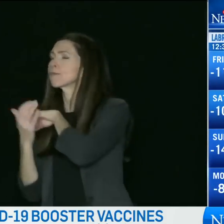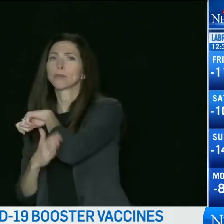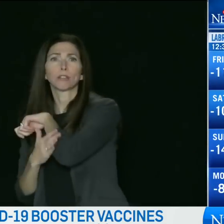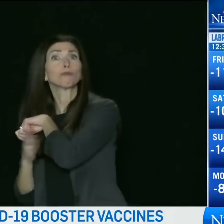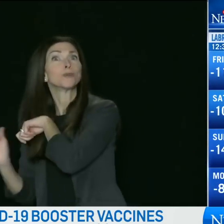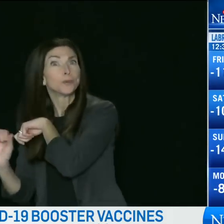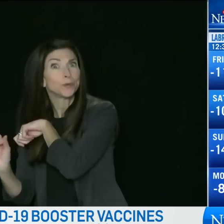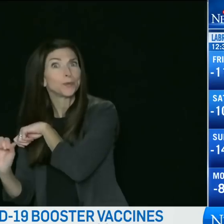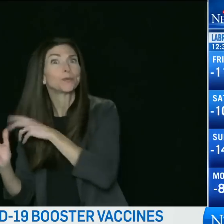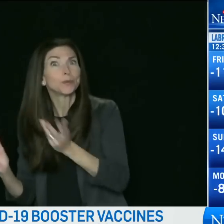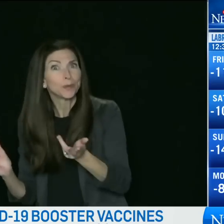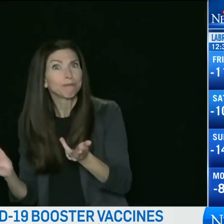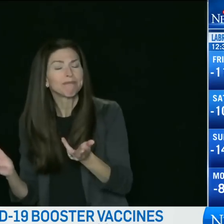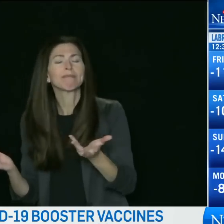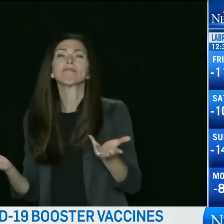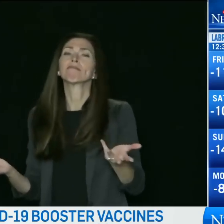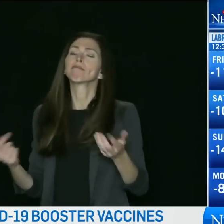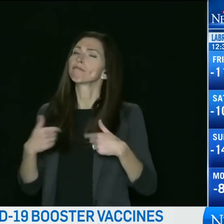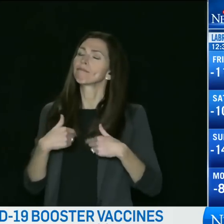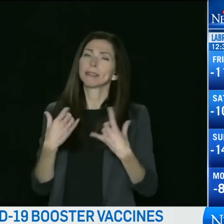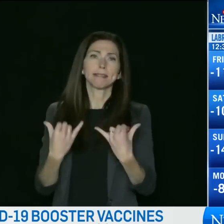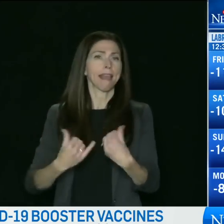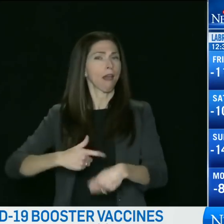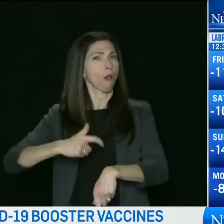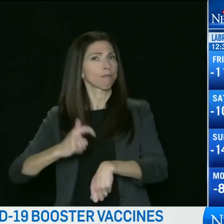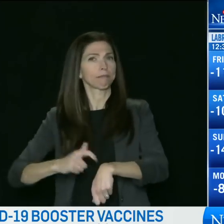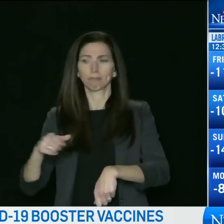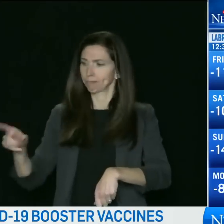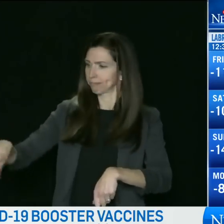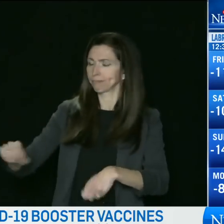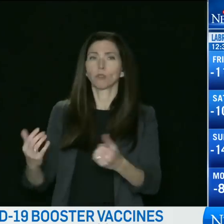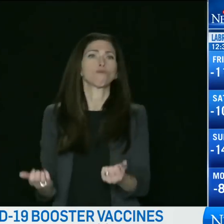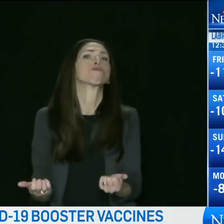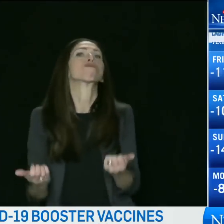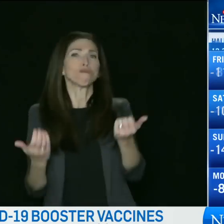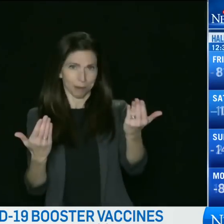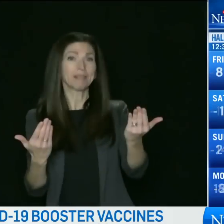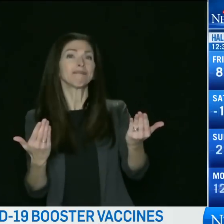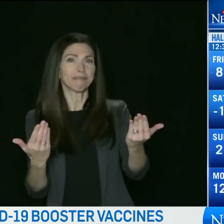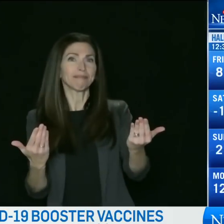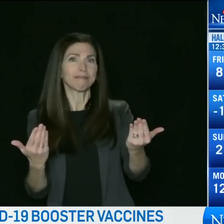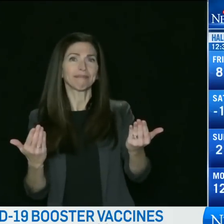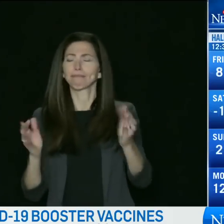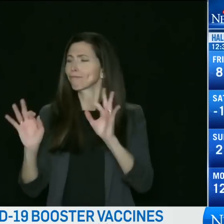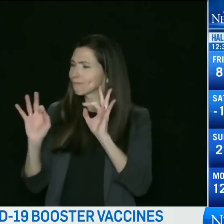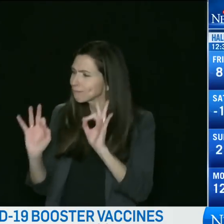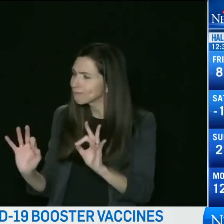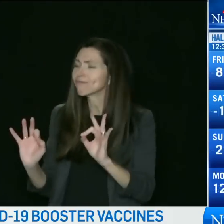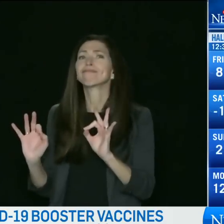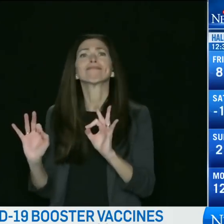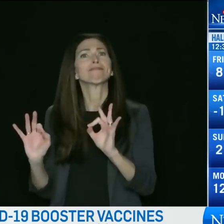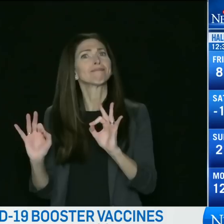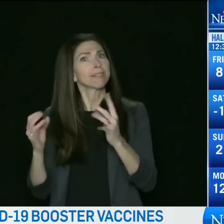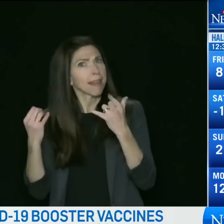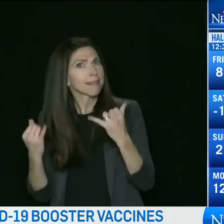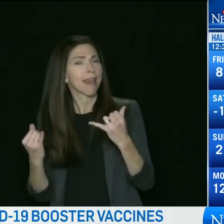THAT'S ALL BEEN TAKEN INTO ACCOUNT AND NOW AS WE SAID, I THINK IT'S A GOOD TIME TO MAKE